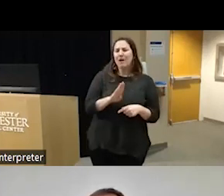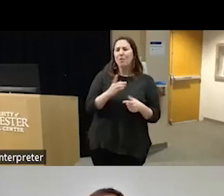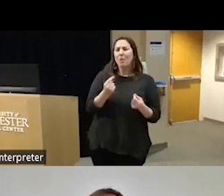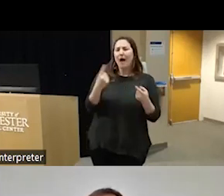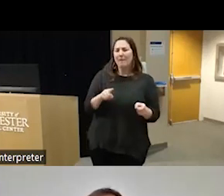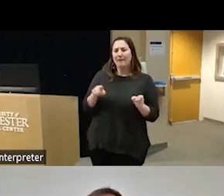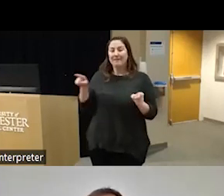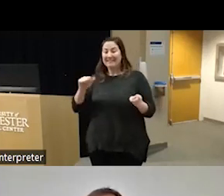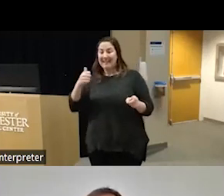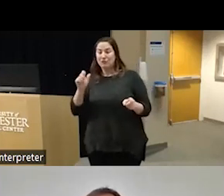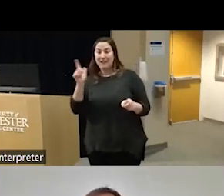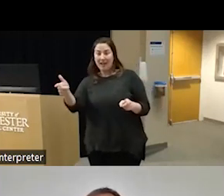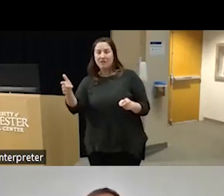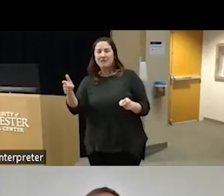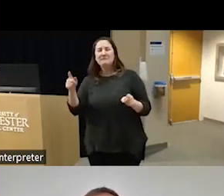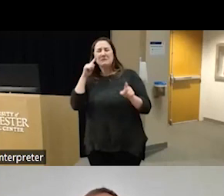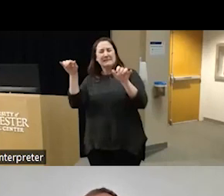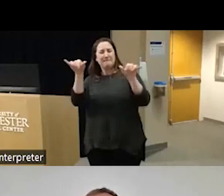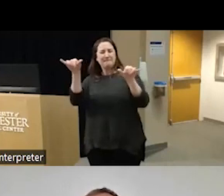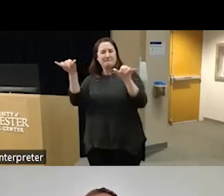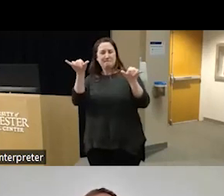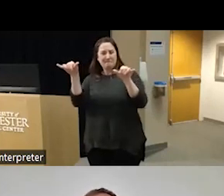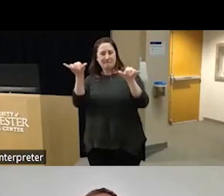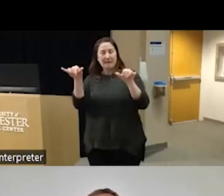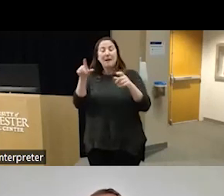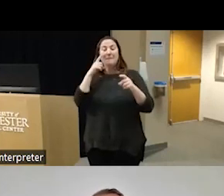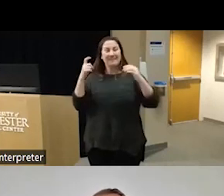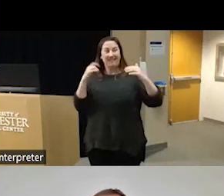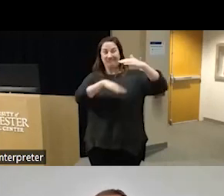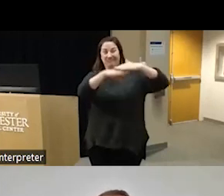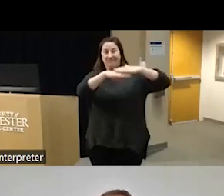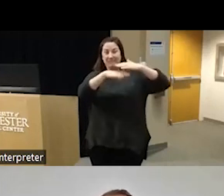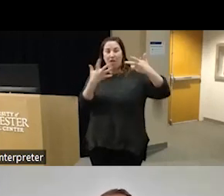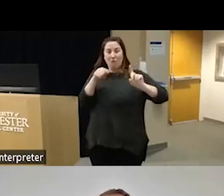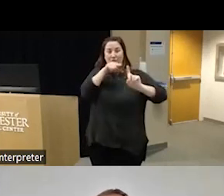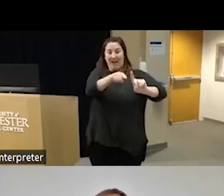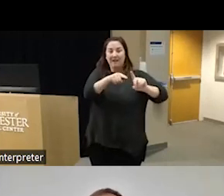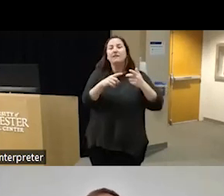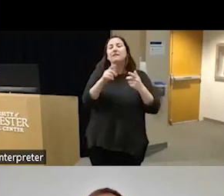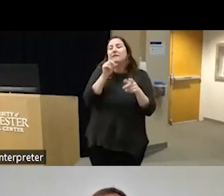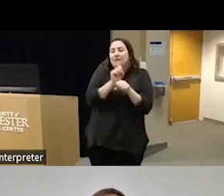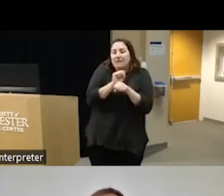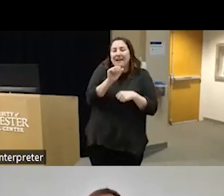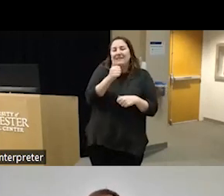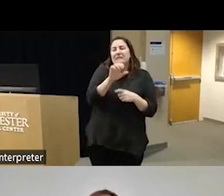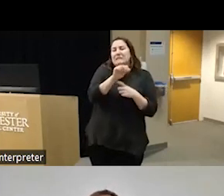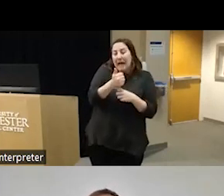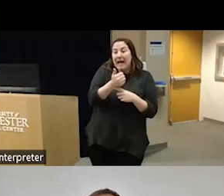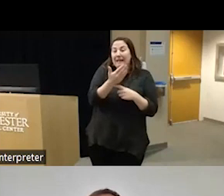saturated. We've almost a ceiling effect here. There's basically a 10% or a 15% increase.